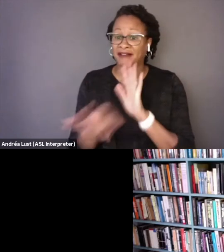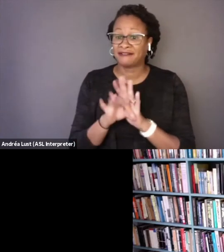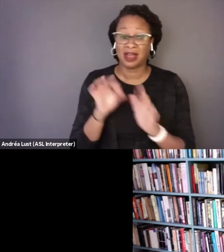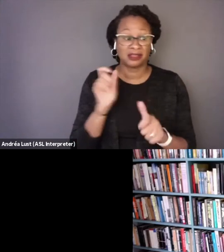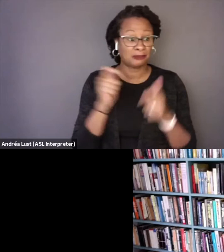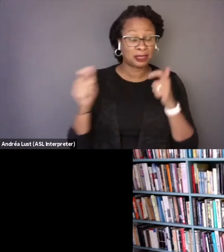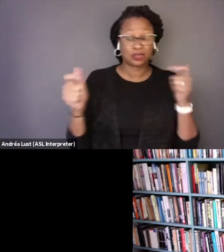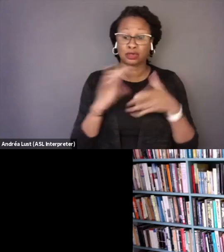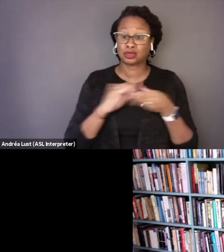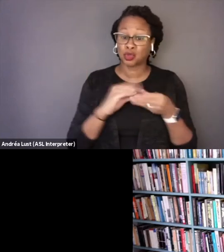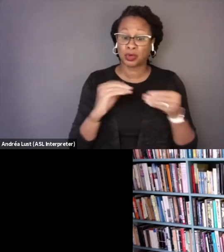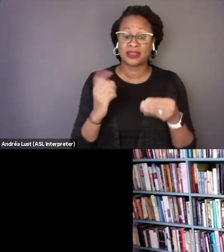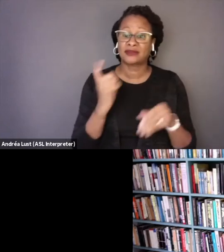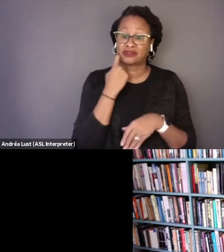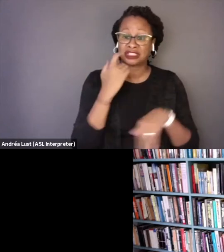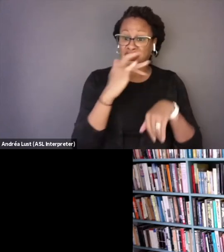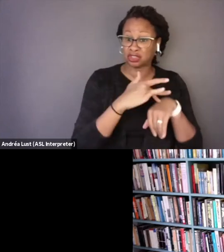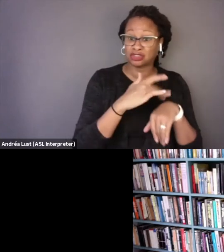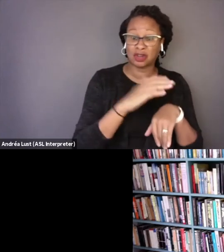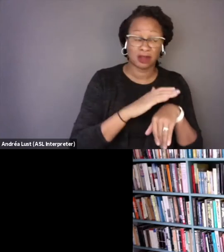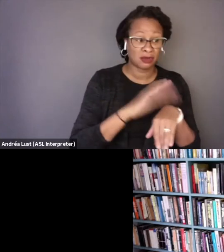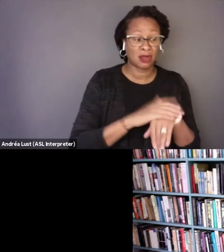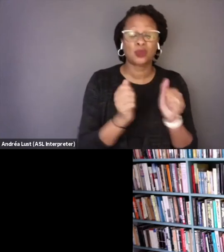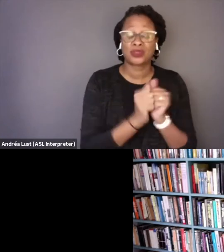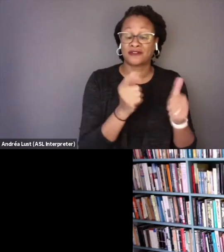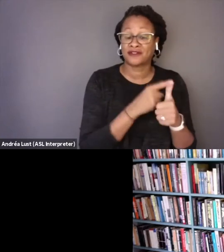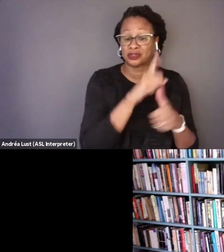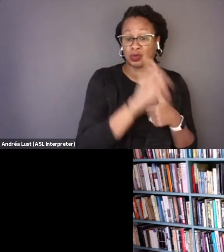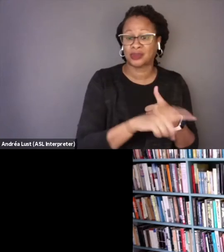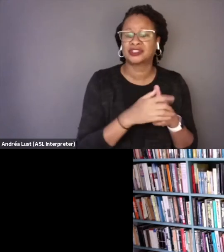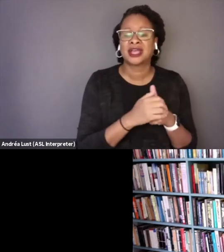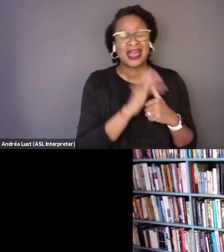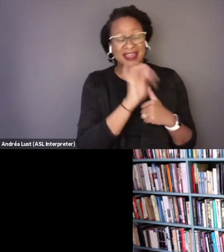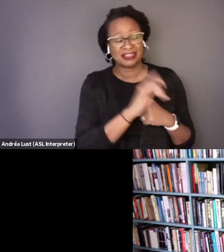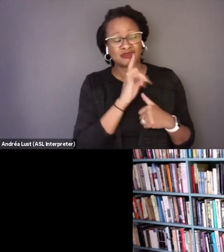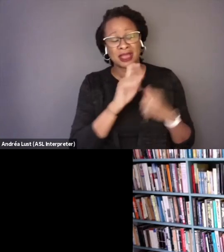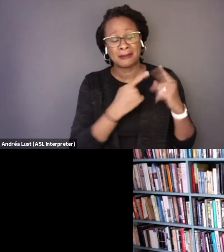that we just touched on in your first question, which was this education of an environmentalist.